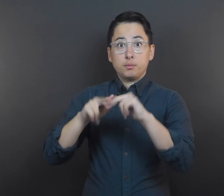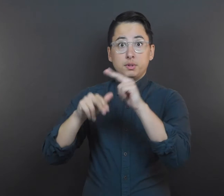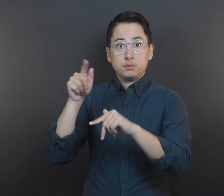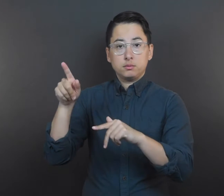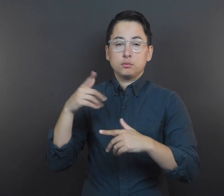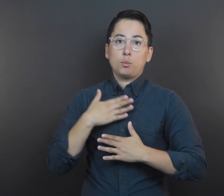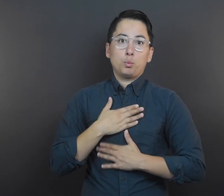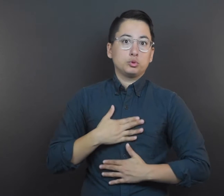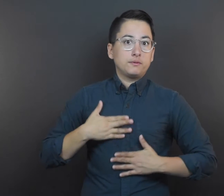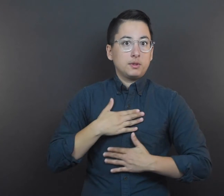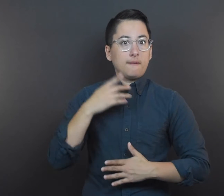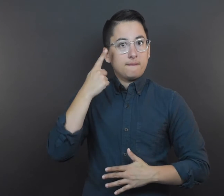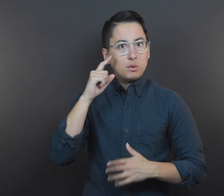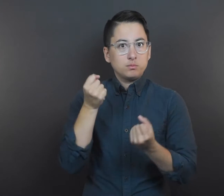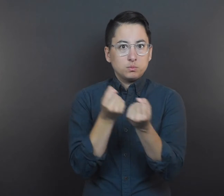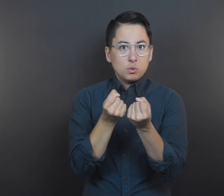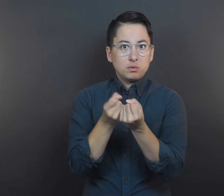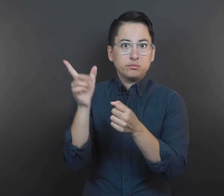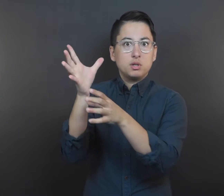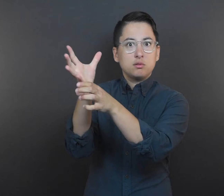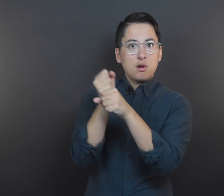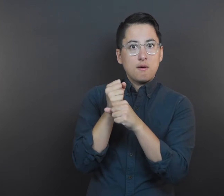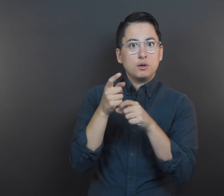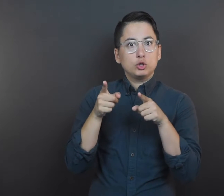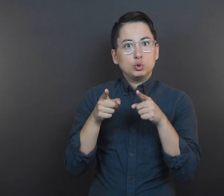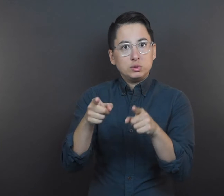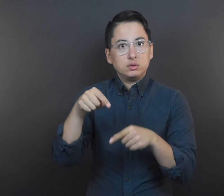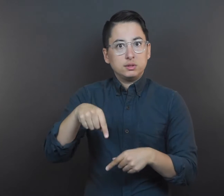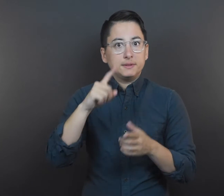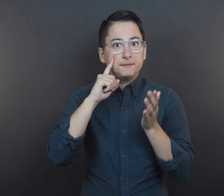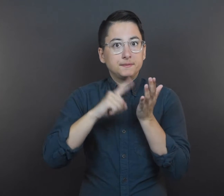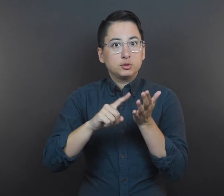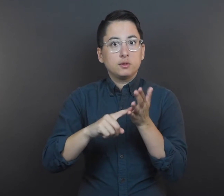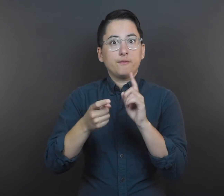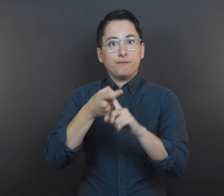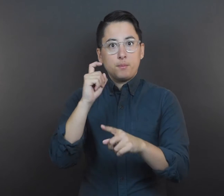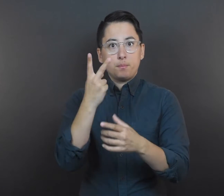president of animal and environmental health at Georgia Aquarium.